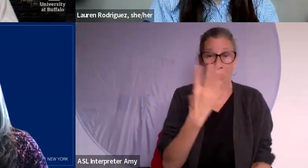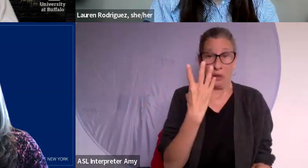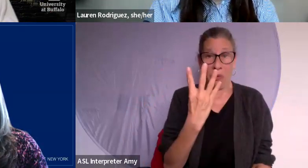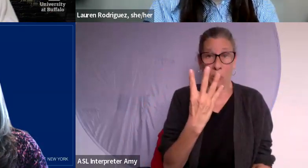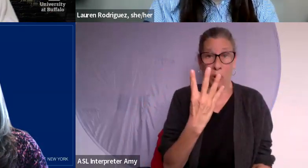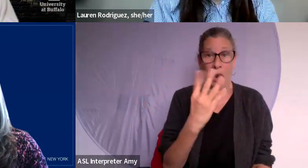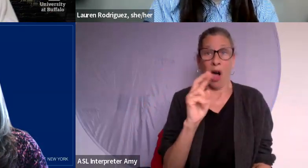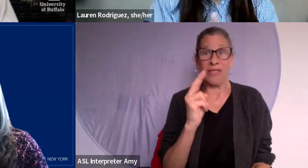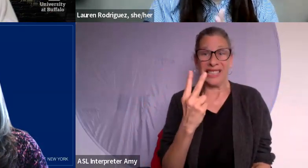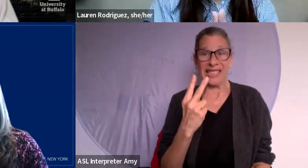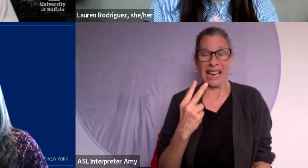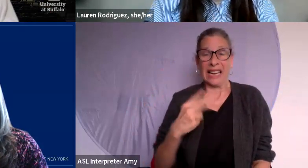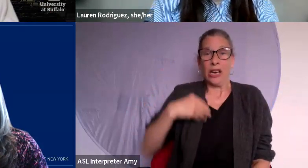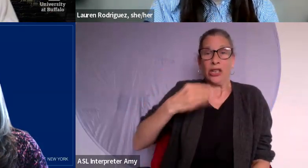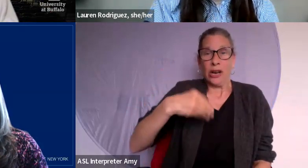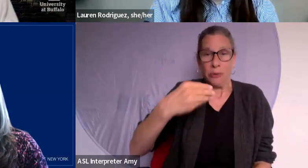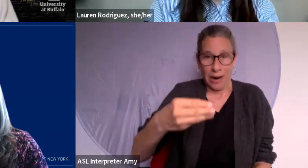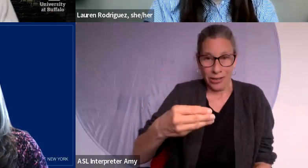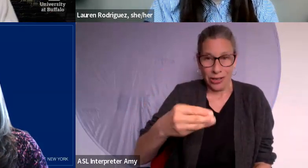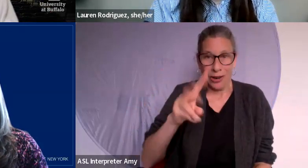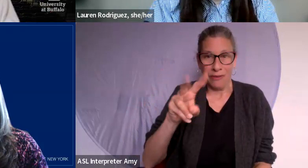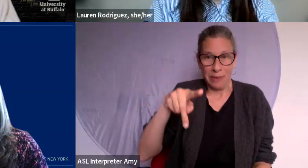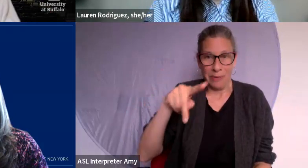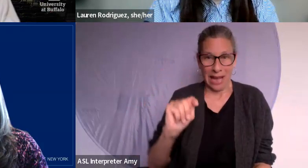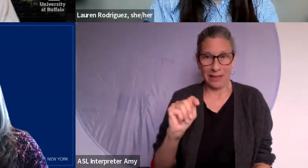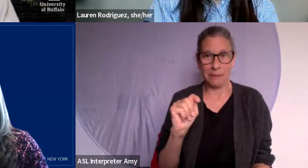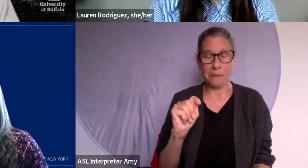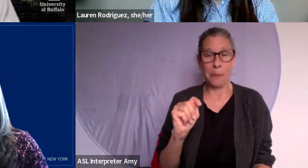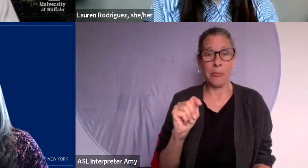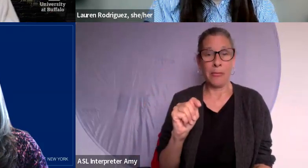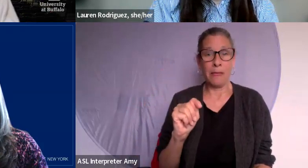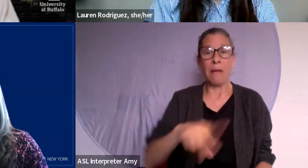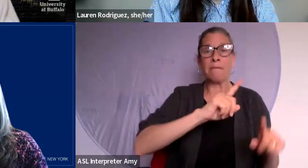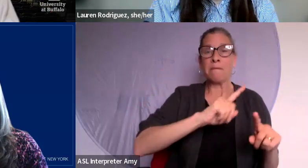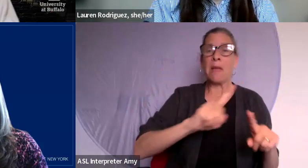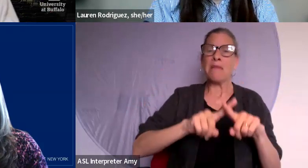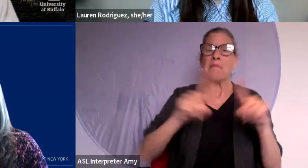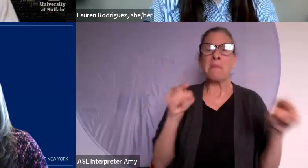generation of the VPAT. There are differences between those